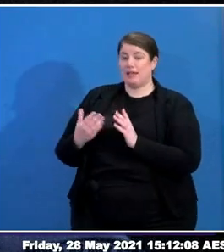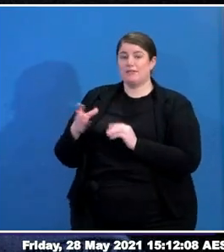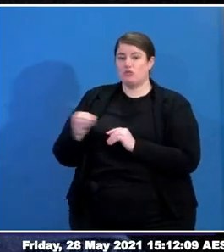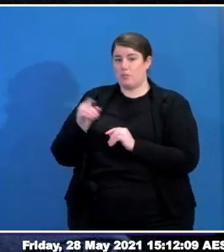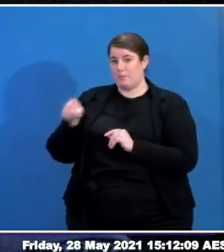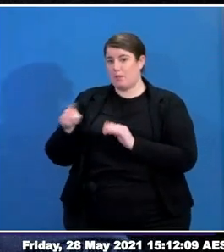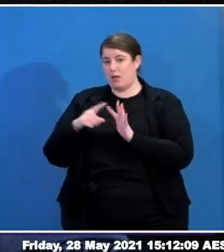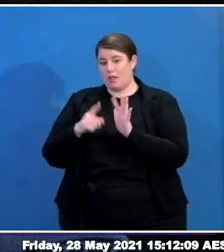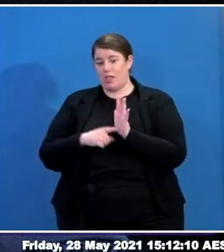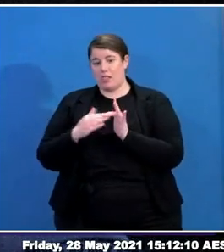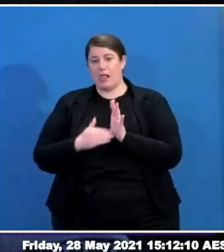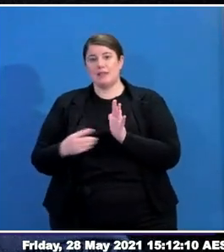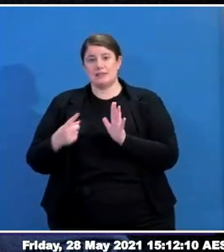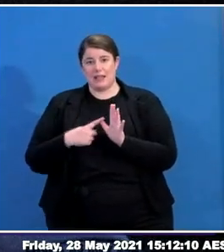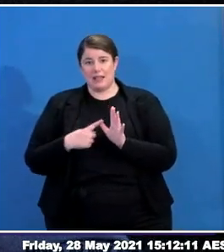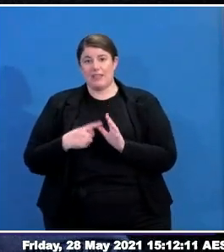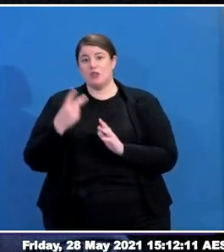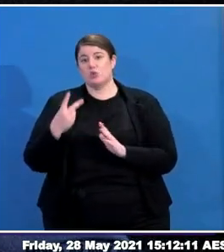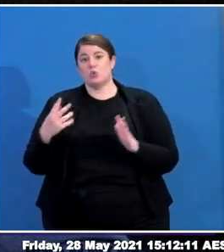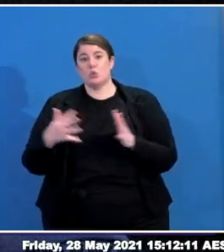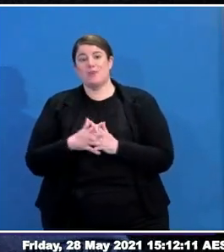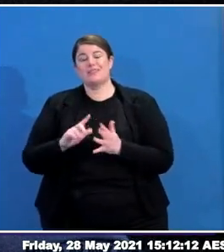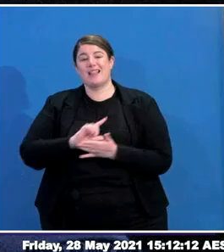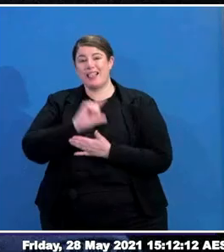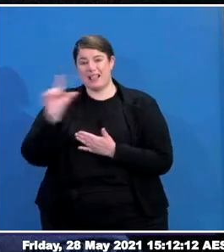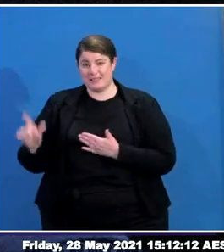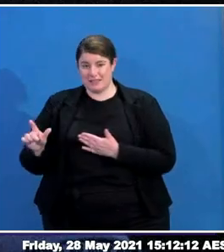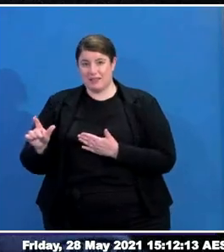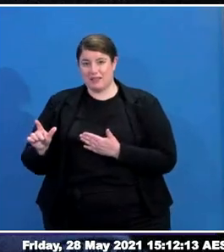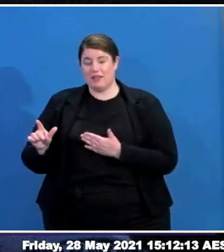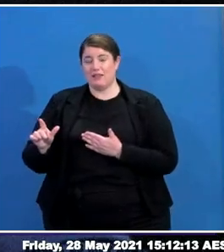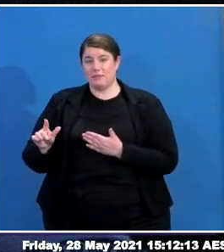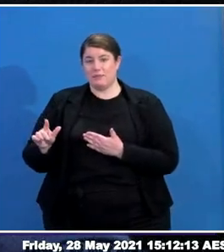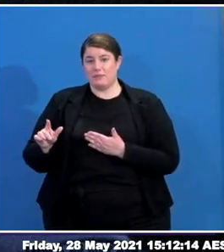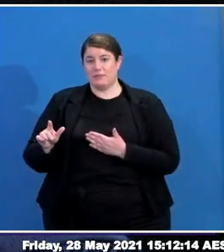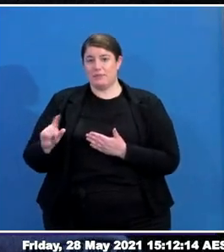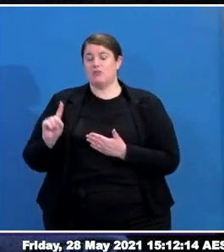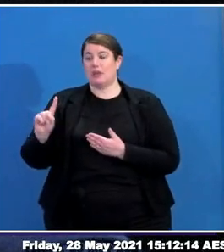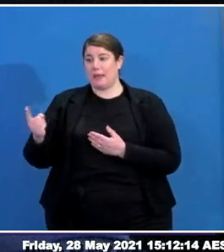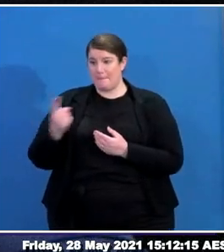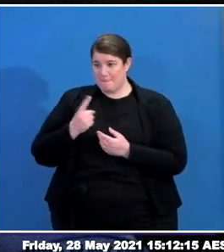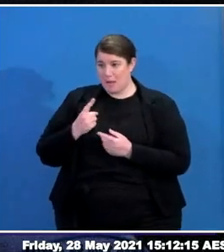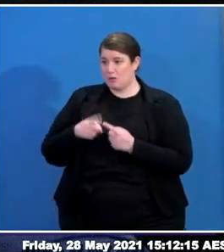And roughly a fortnight later after she had come back to us we